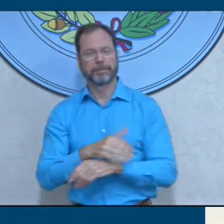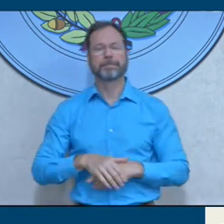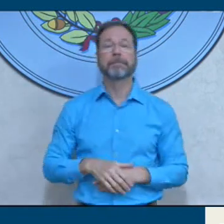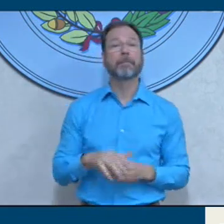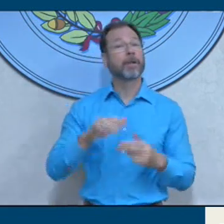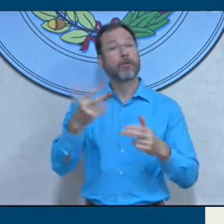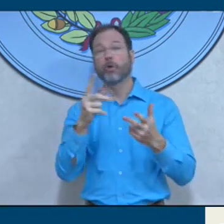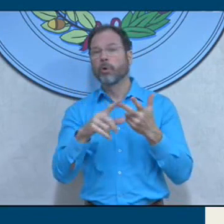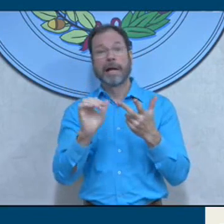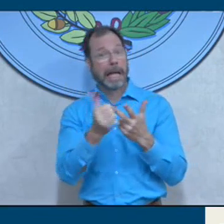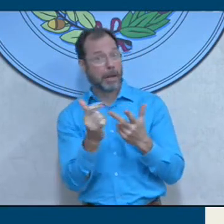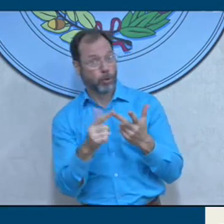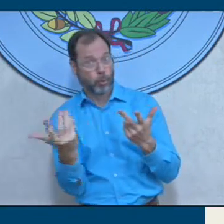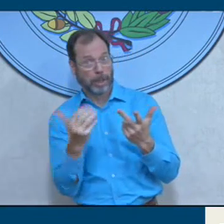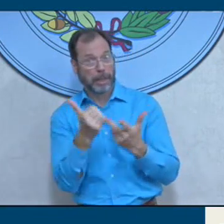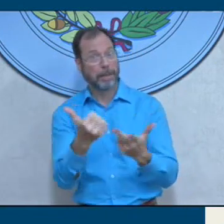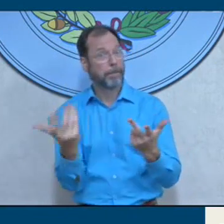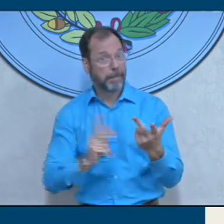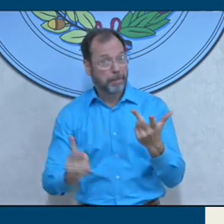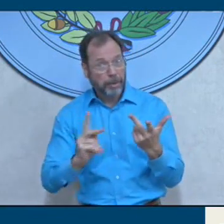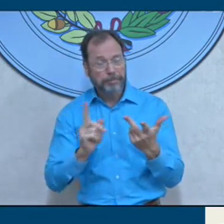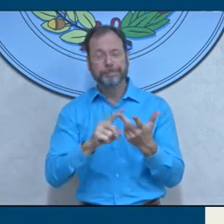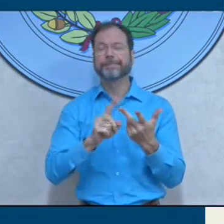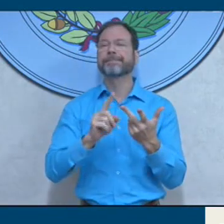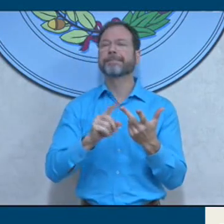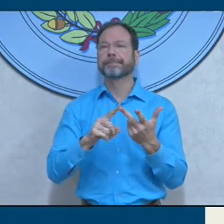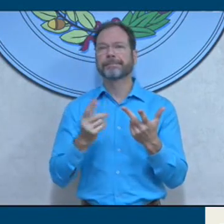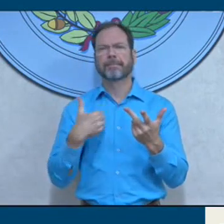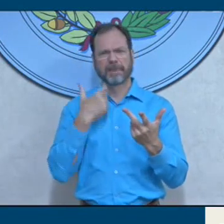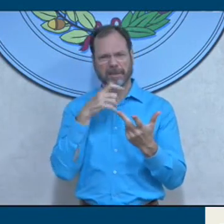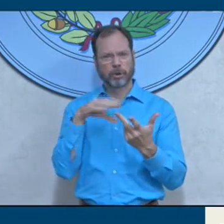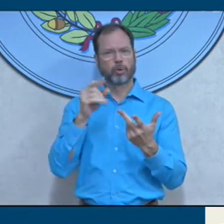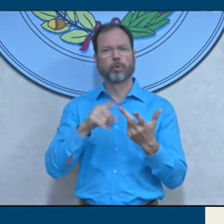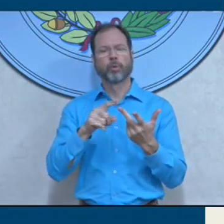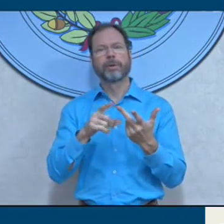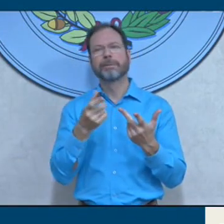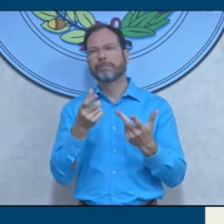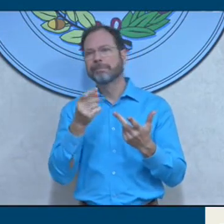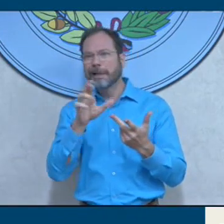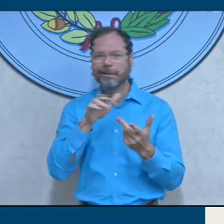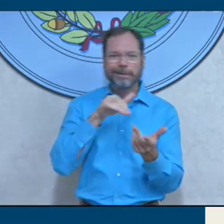ABLE TO TREAT PATIENTS WHO ARE HOSPITALIZED AND GET THEM OUT OF THE HOSPITAL BEDS, SOONER